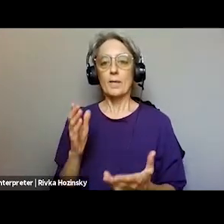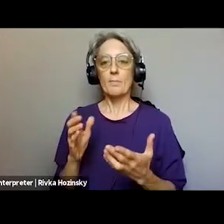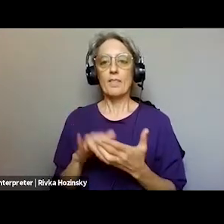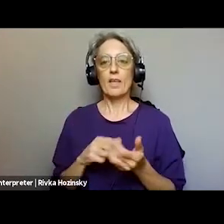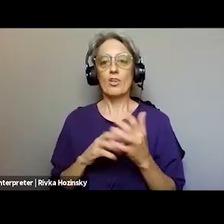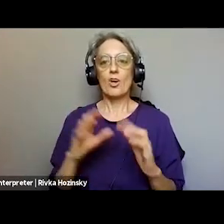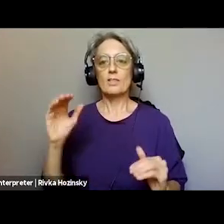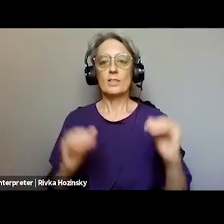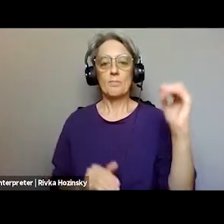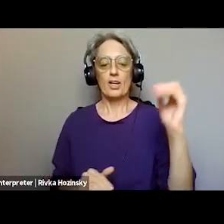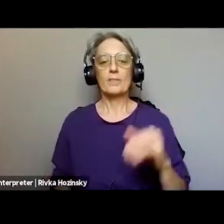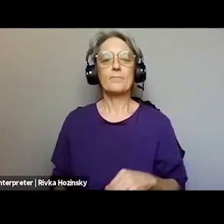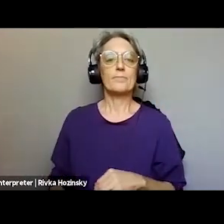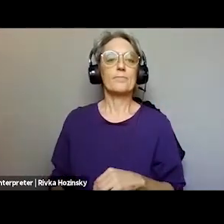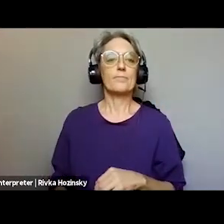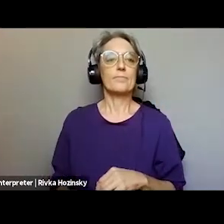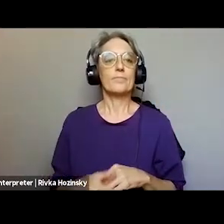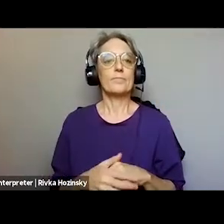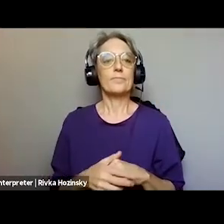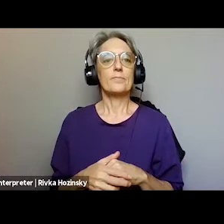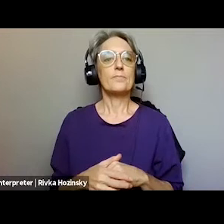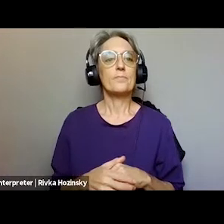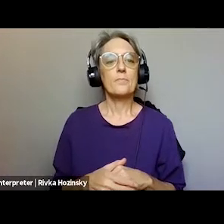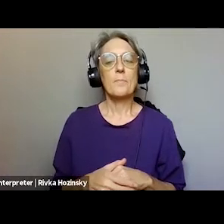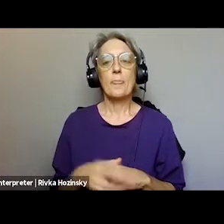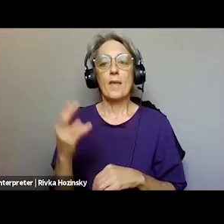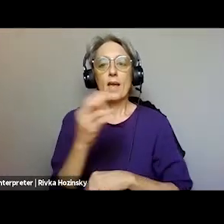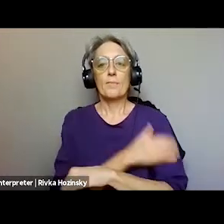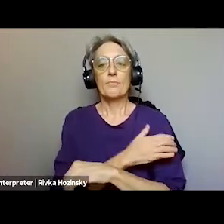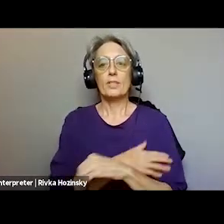But when we get to gestational hypertension, we see no difference comparing the two white groups